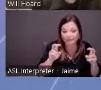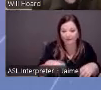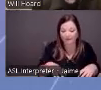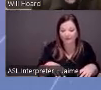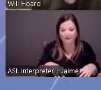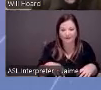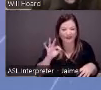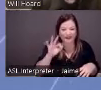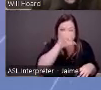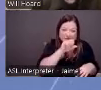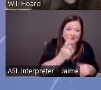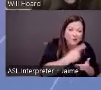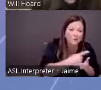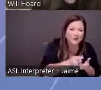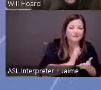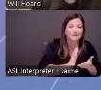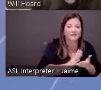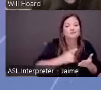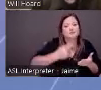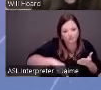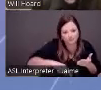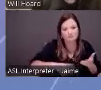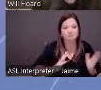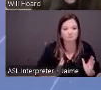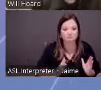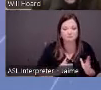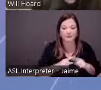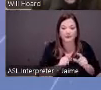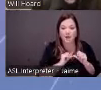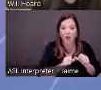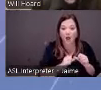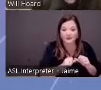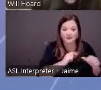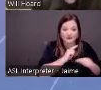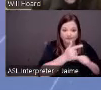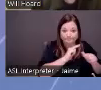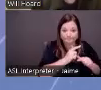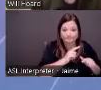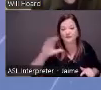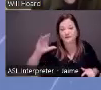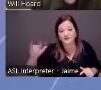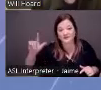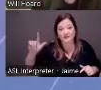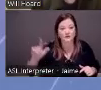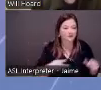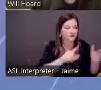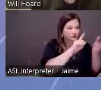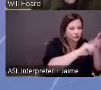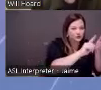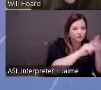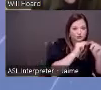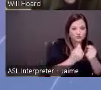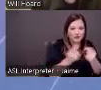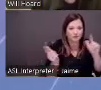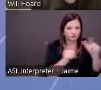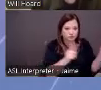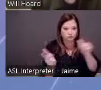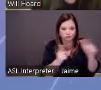The constant communication between the CILs, between the CILs and the research team-- and then we were able to provide the feedback